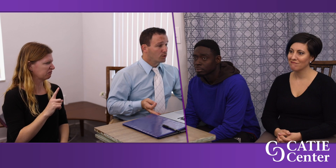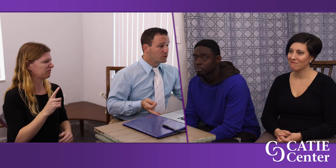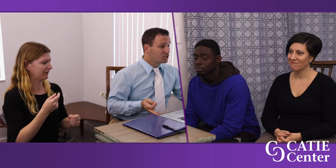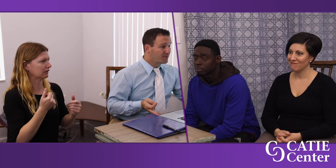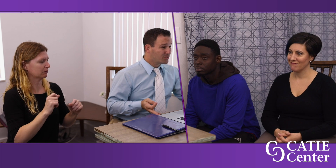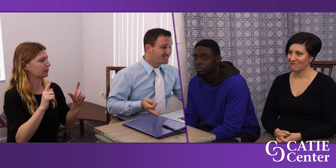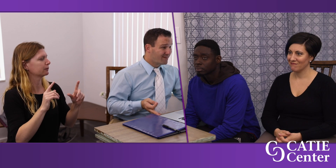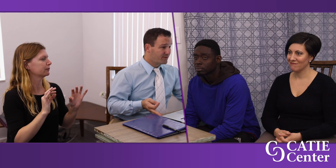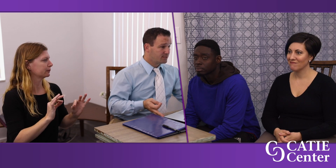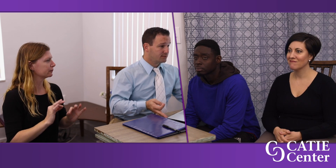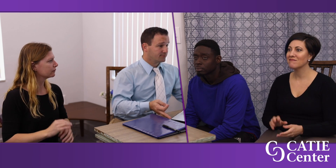Question number seven.